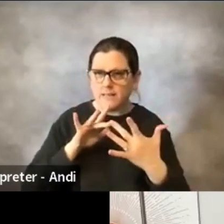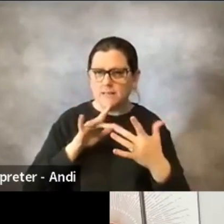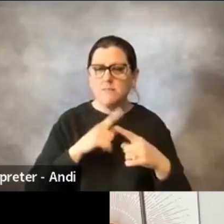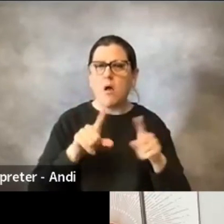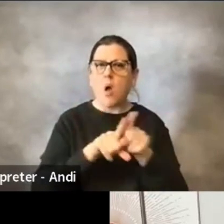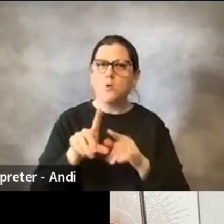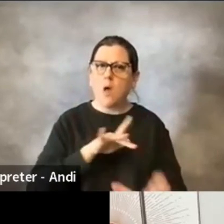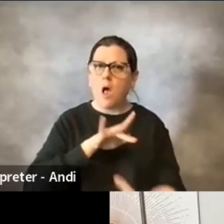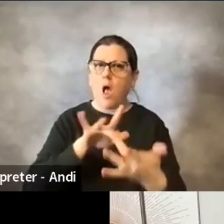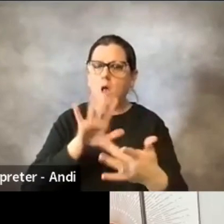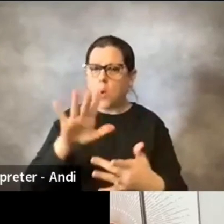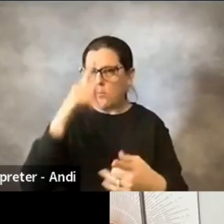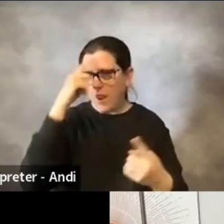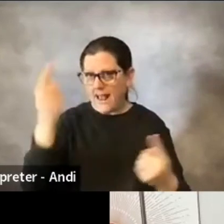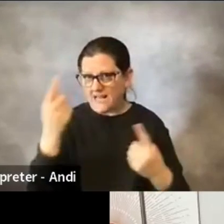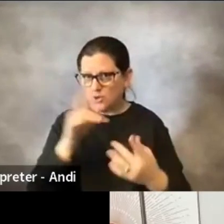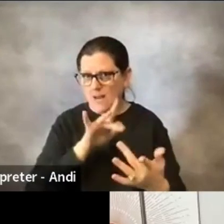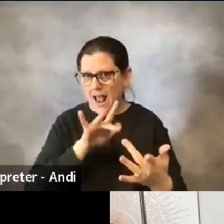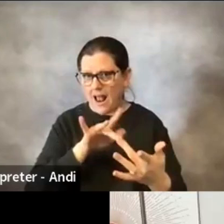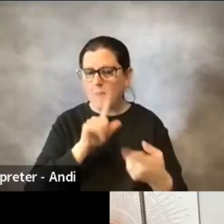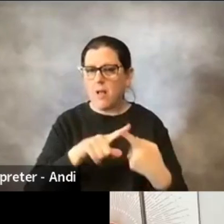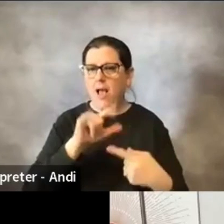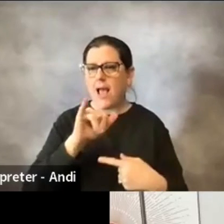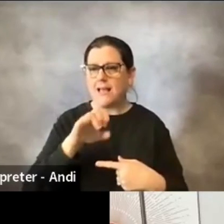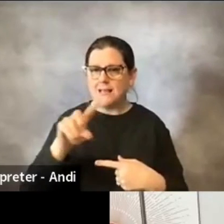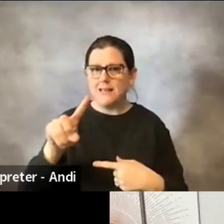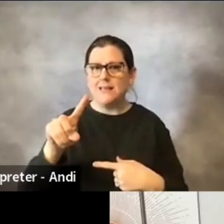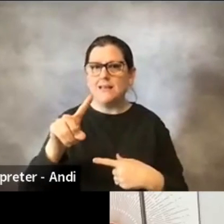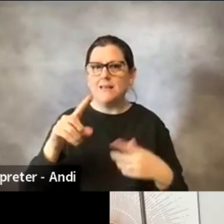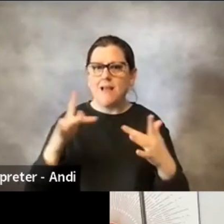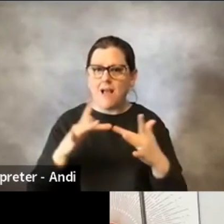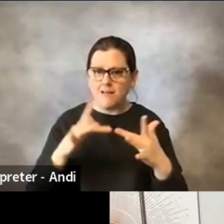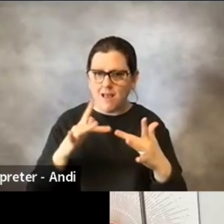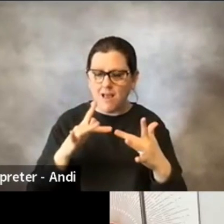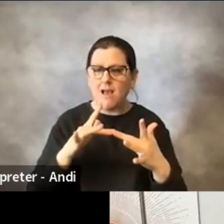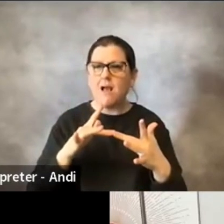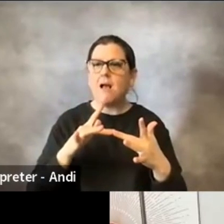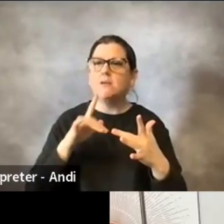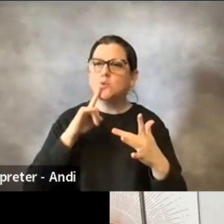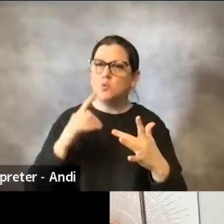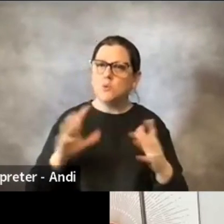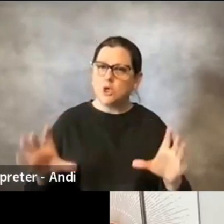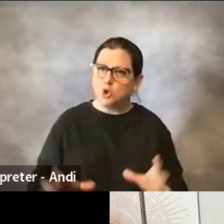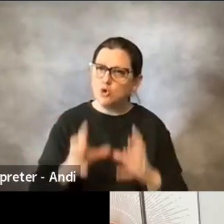injury contacts and your IDD contacts, to encourage the state agencies to reach out and work